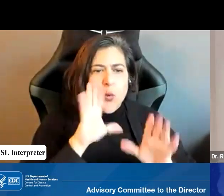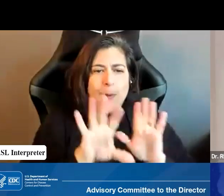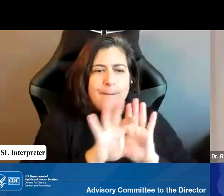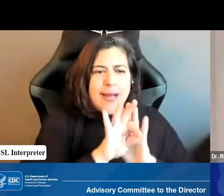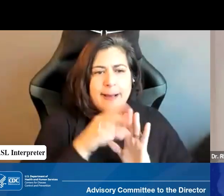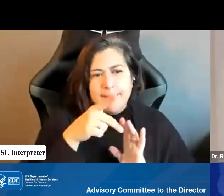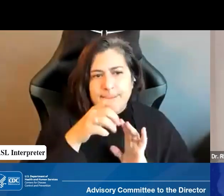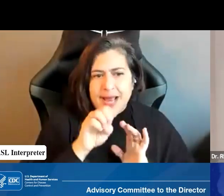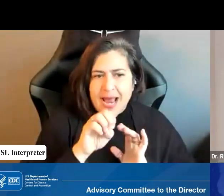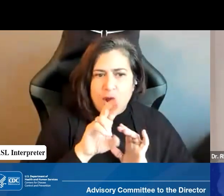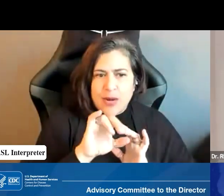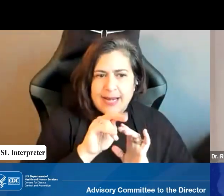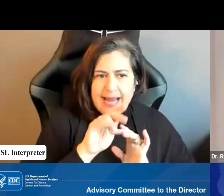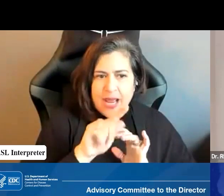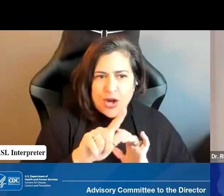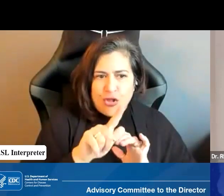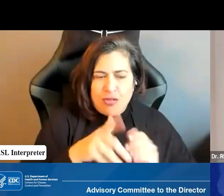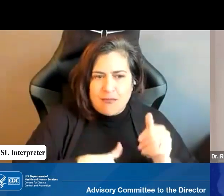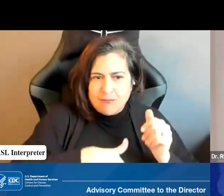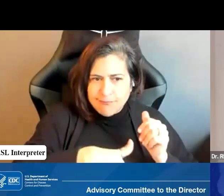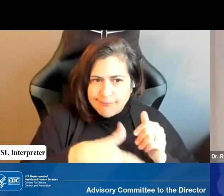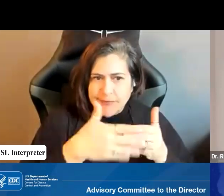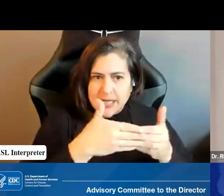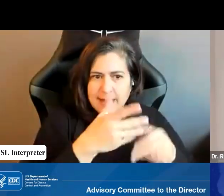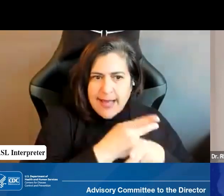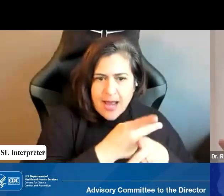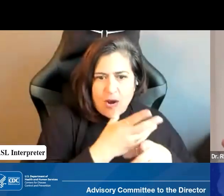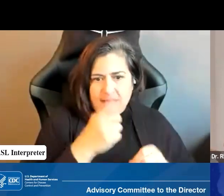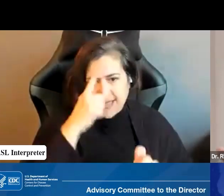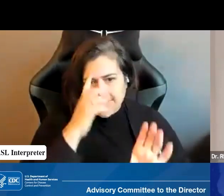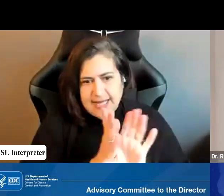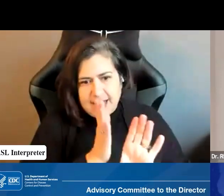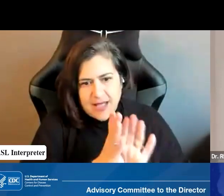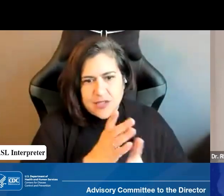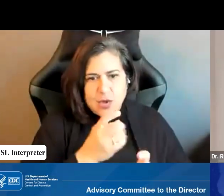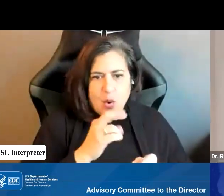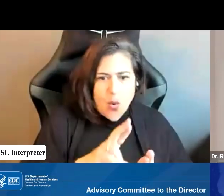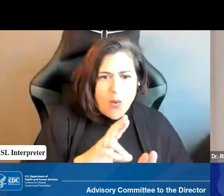or they would pick cardiovascular disease and diabetes, and we would say, okay, we got enough,